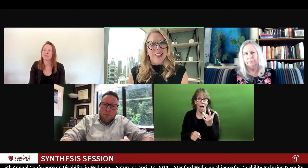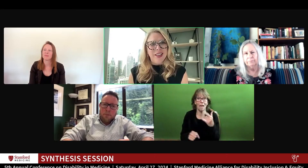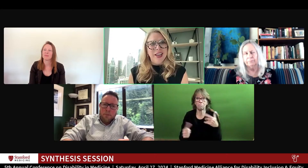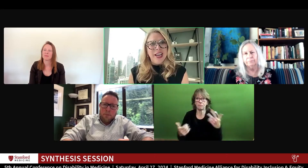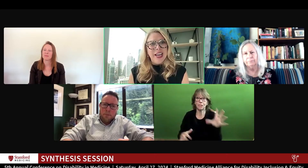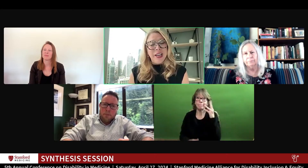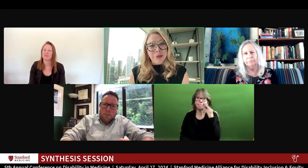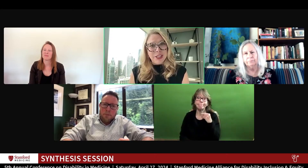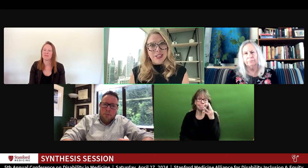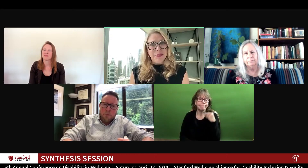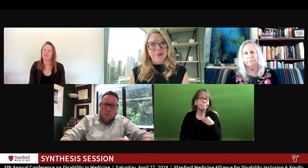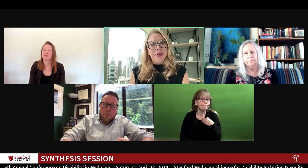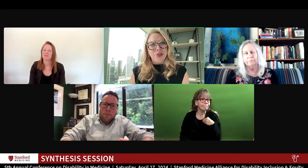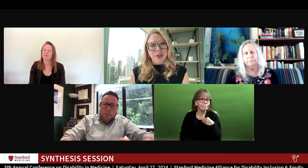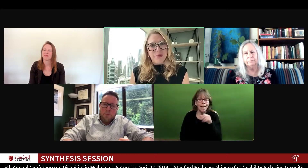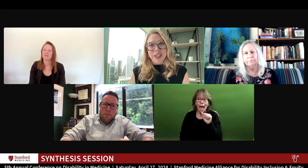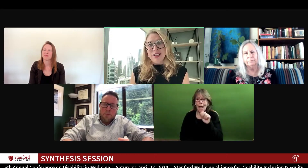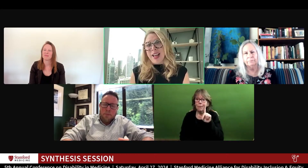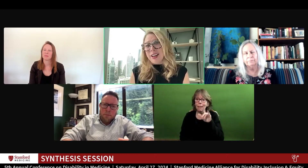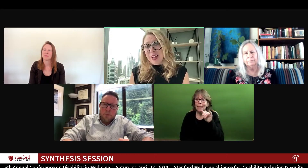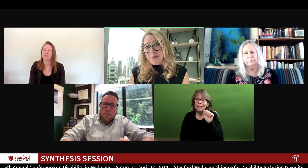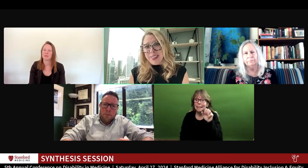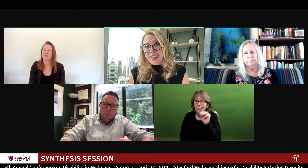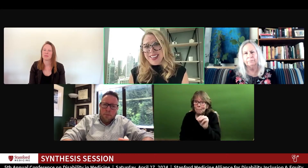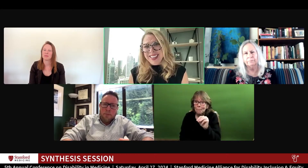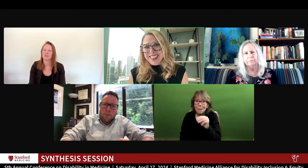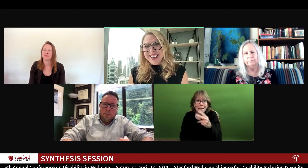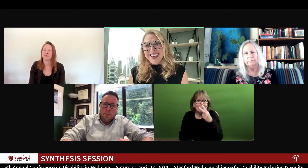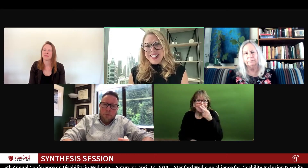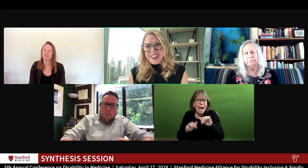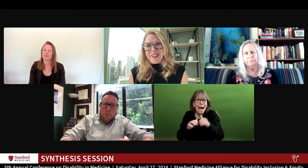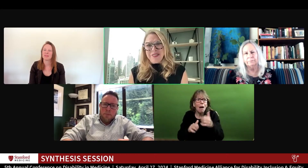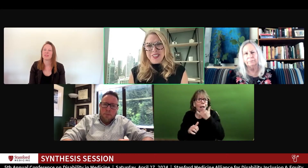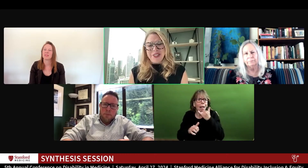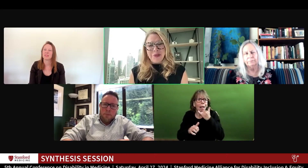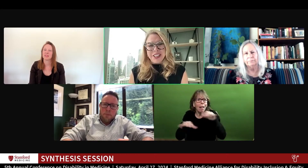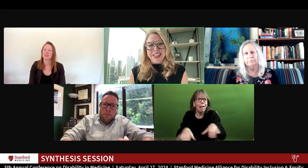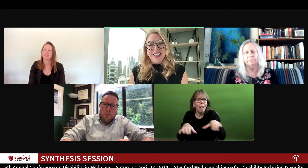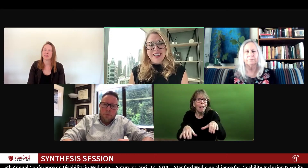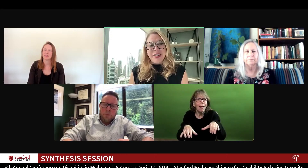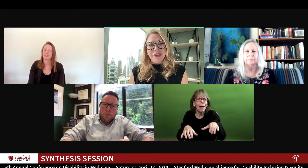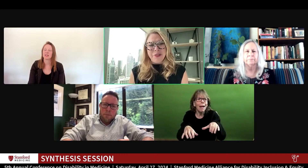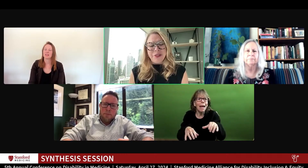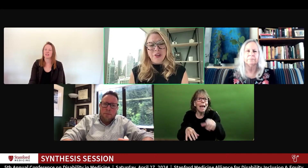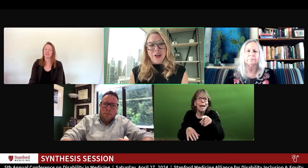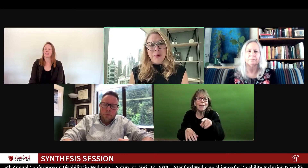the ableism and the mistreatment and the lack of empathy. Dr. Whitley that you talk